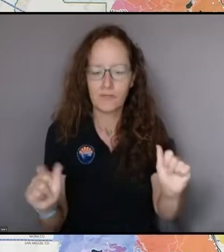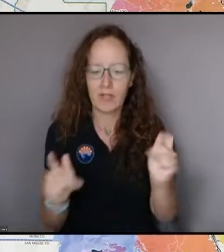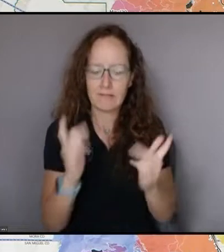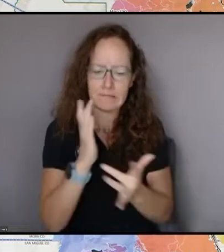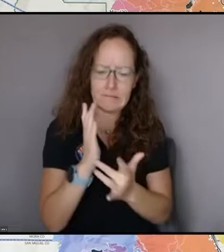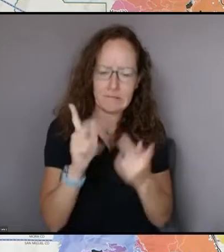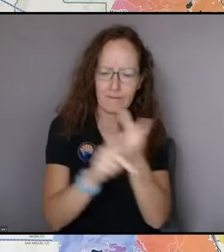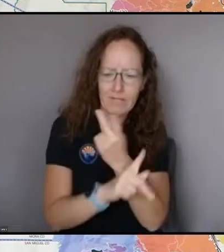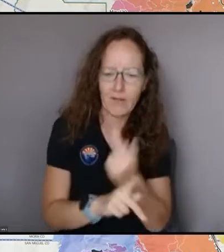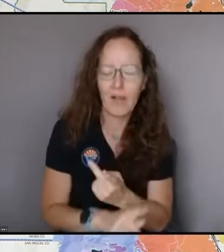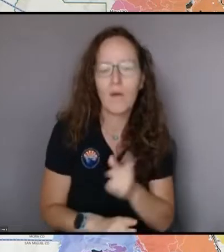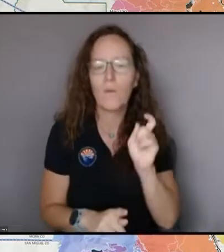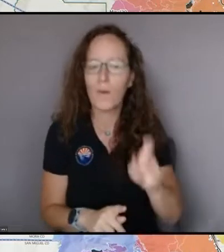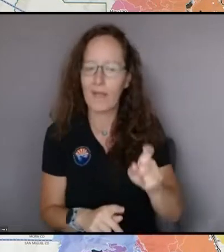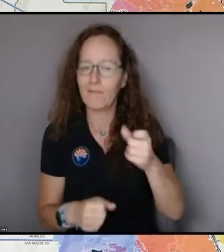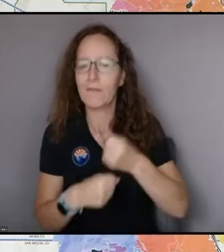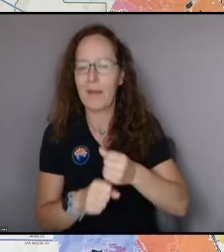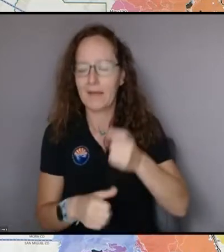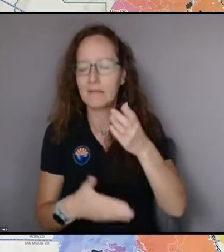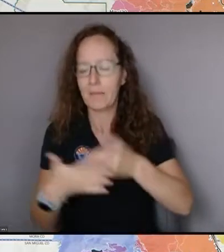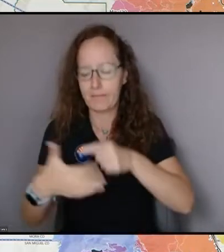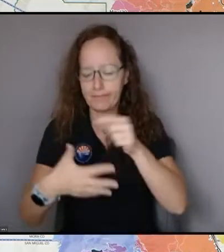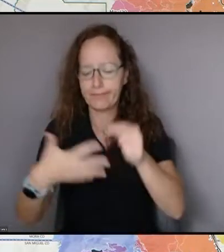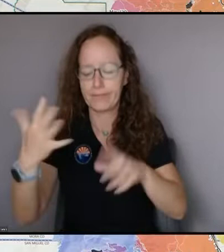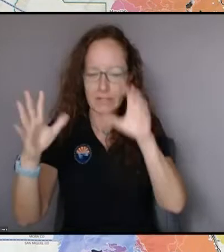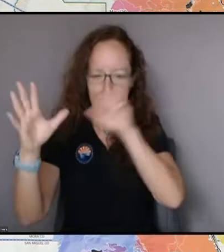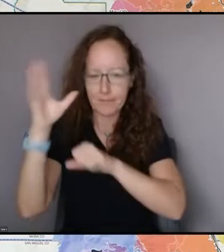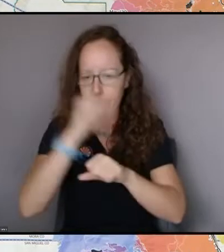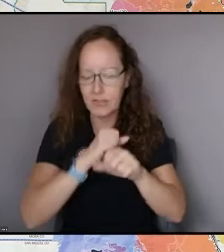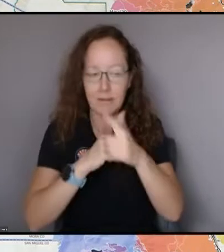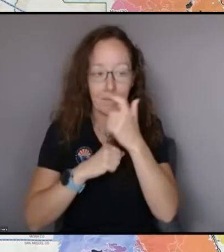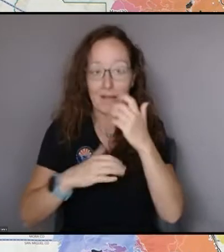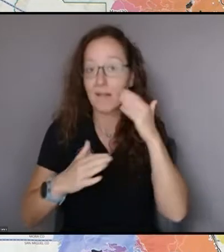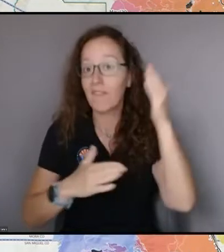to assume that something's going to happen. And the first example I give you: Yesterday we assumed that